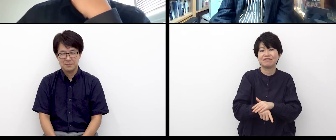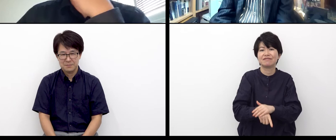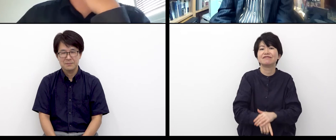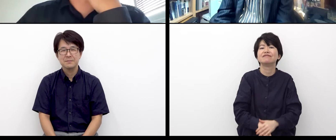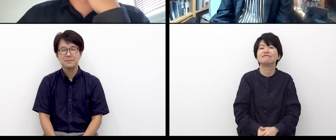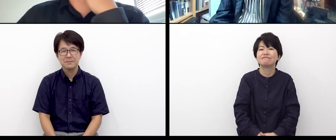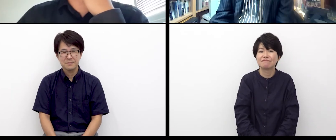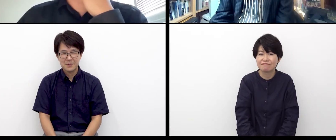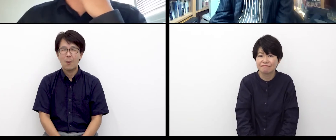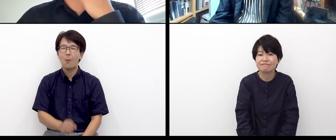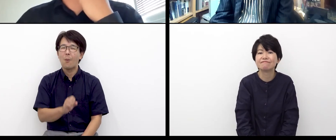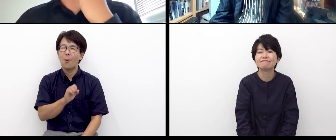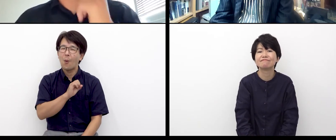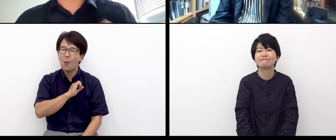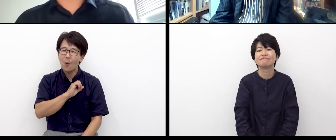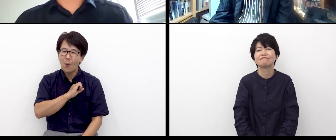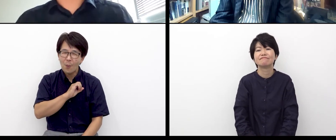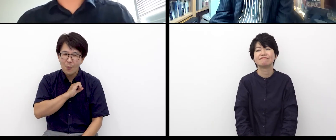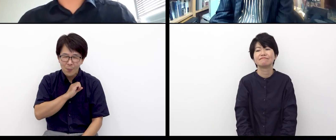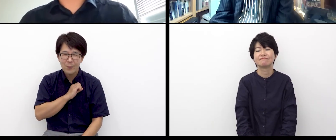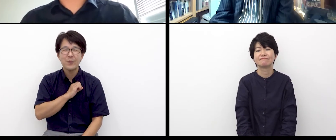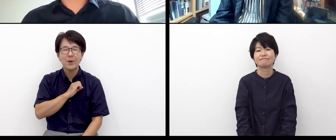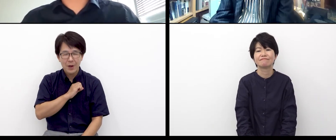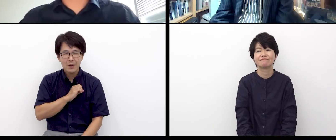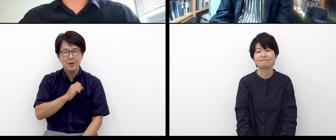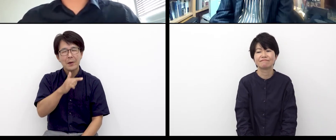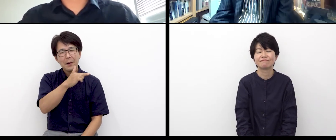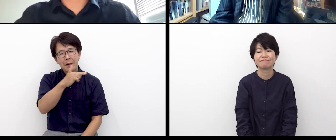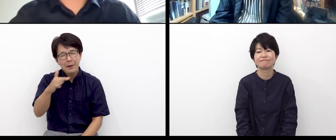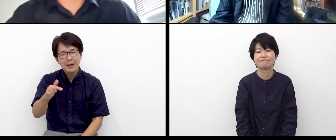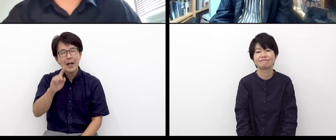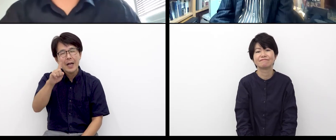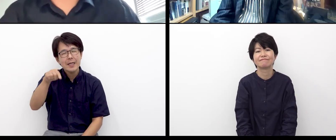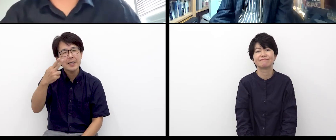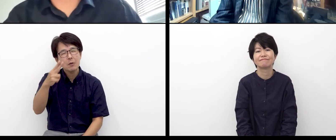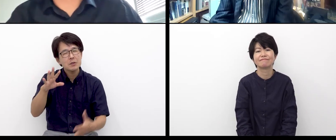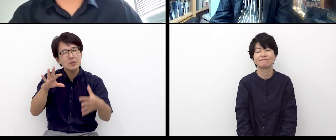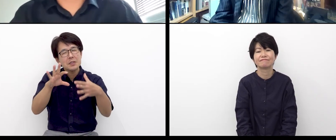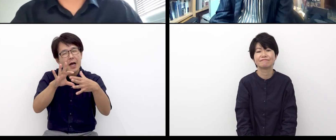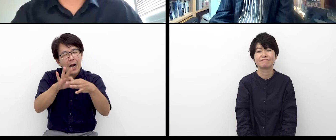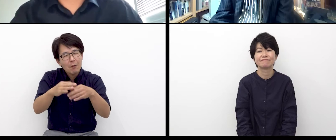Interesting. This will be a big clue for this project. In your dialogue or interaction